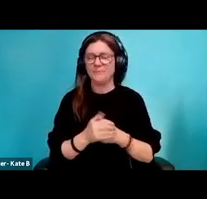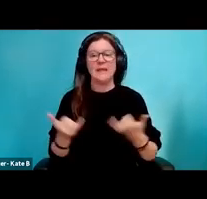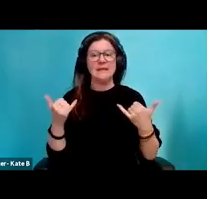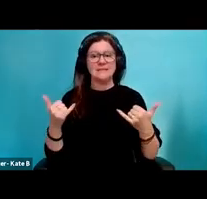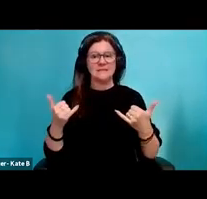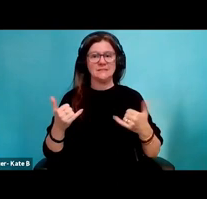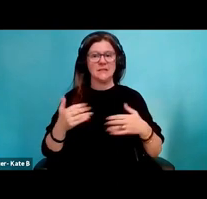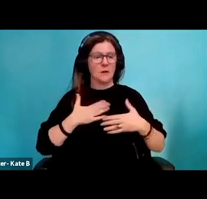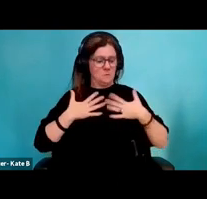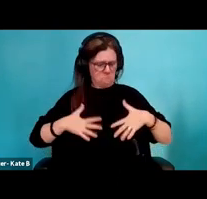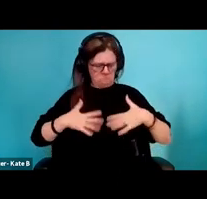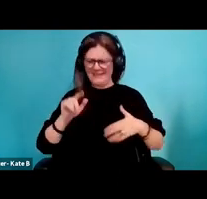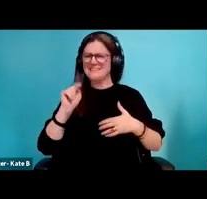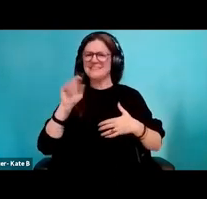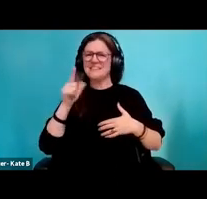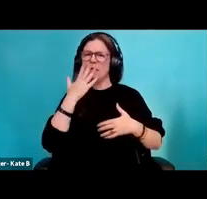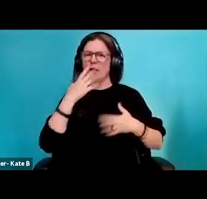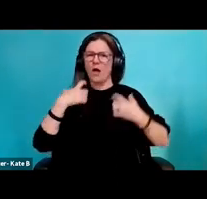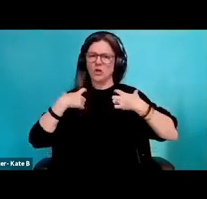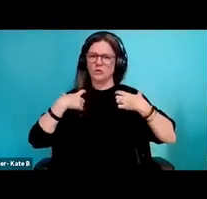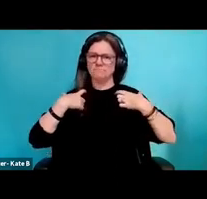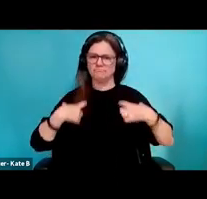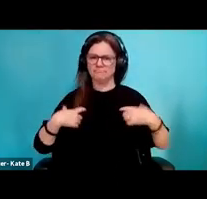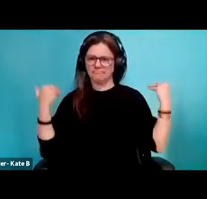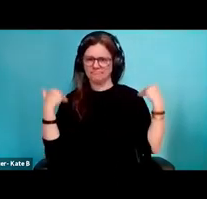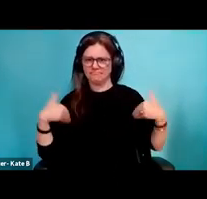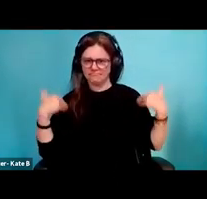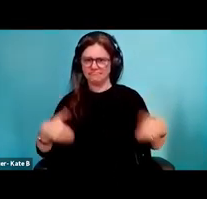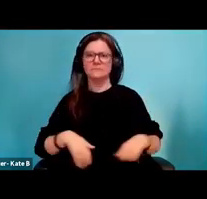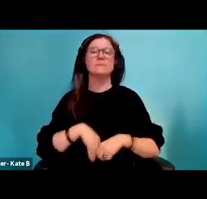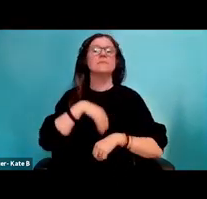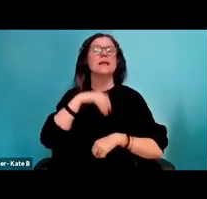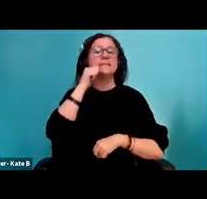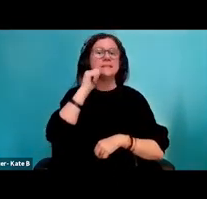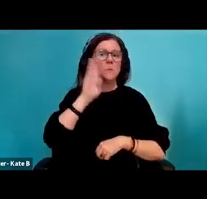a teal shirt, a teal short-sleeved shirt and I have brown skin with black hair and sporting